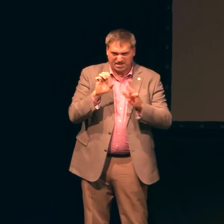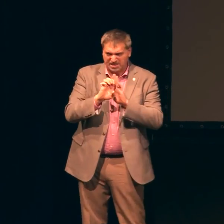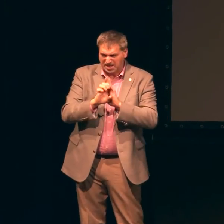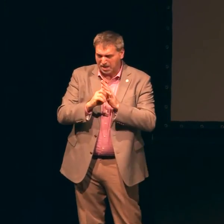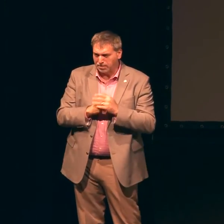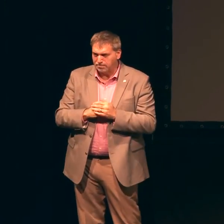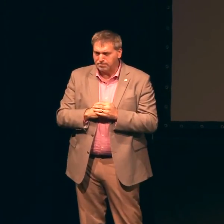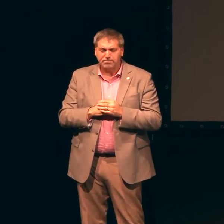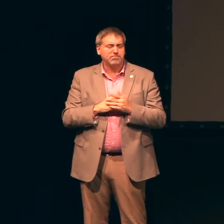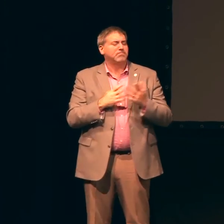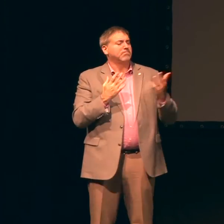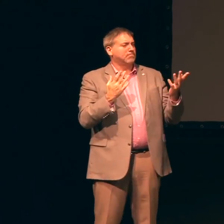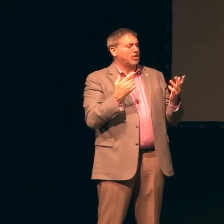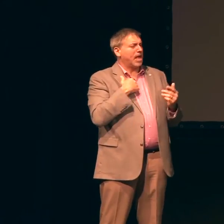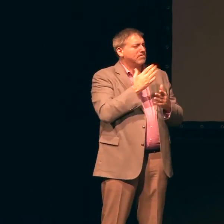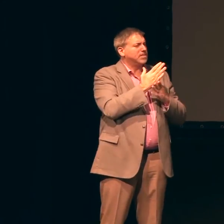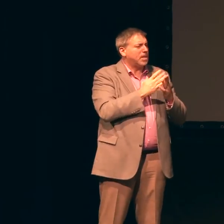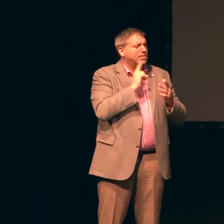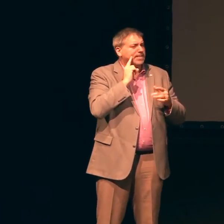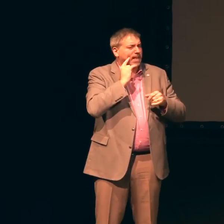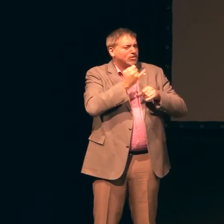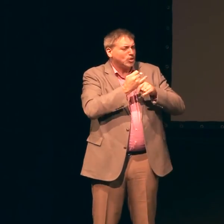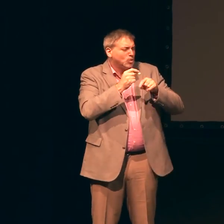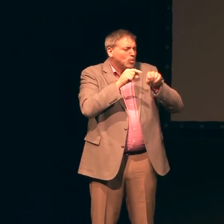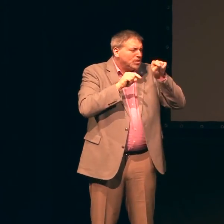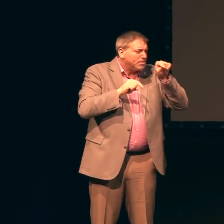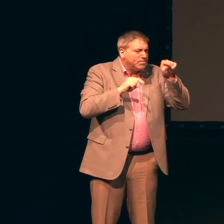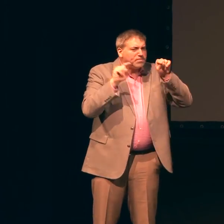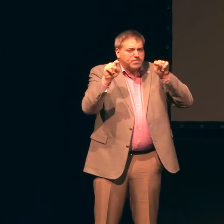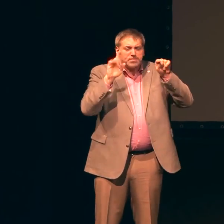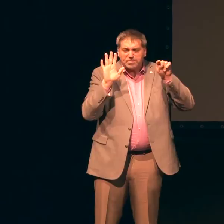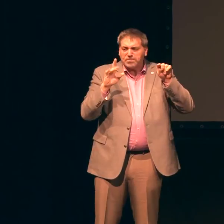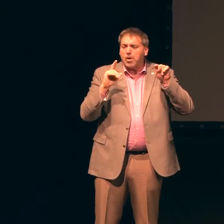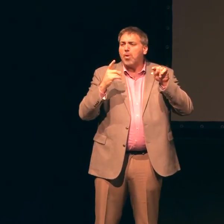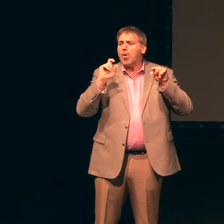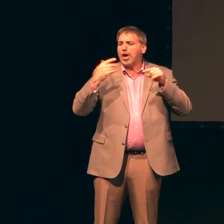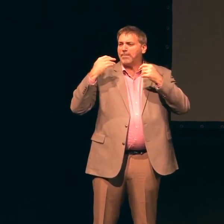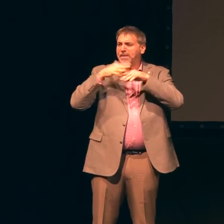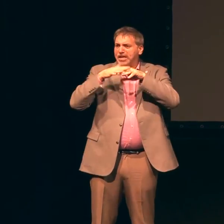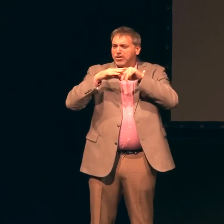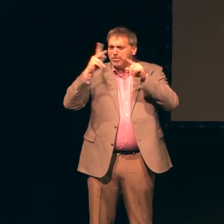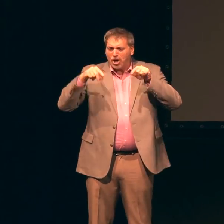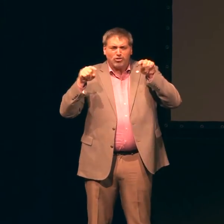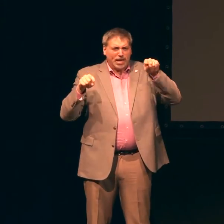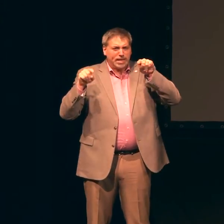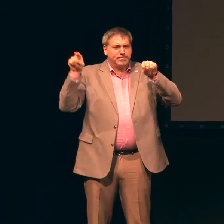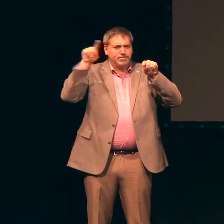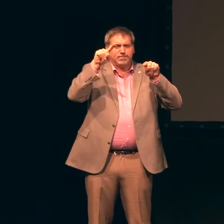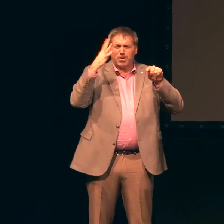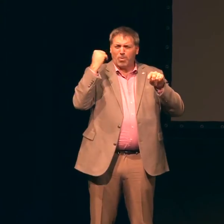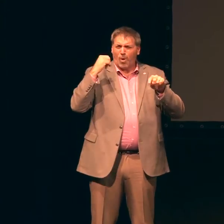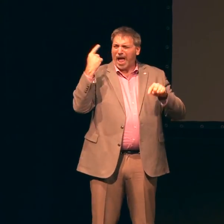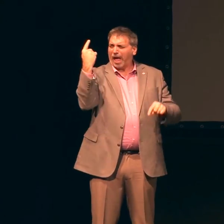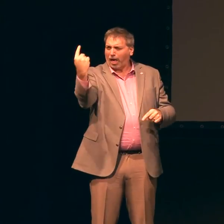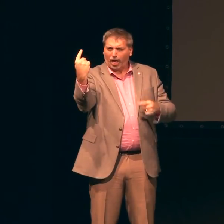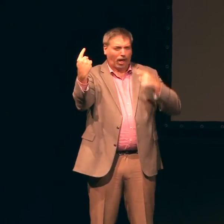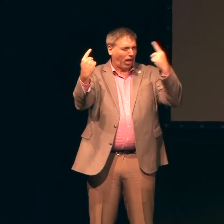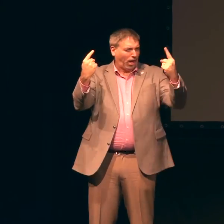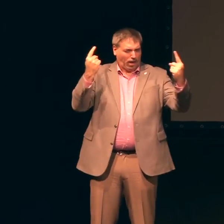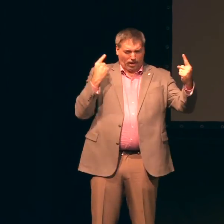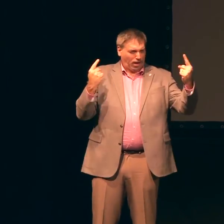example. There are some schools for the Deaf around and there are mainstream programs so